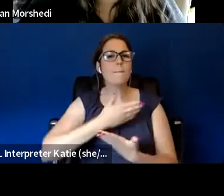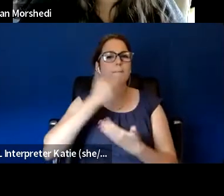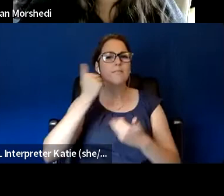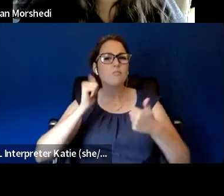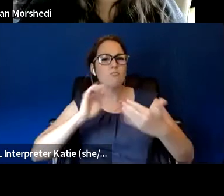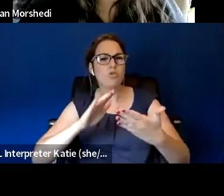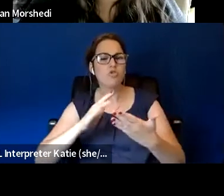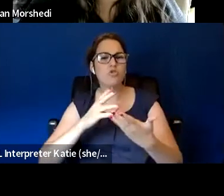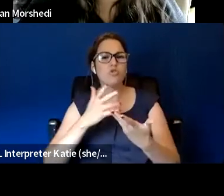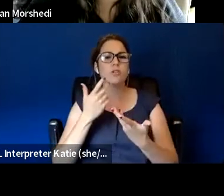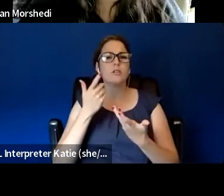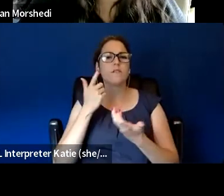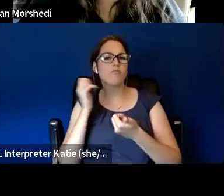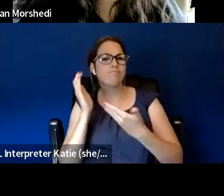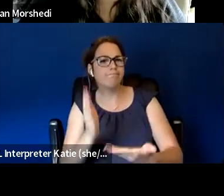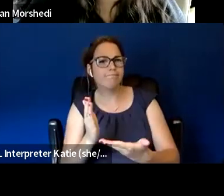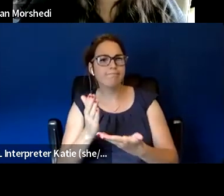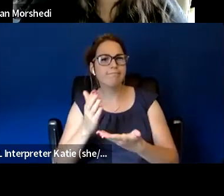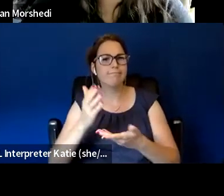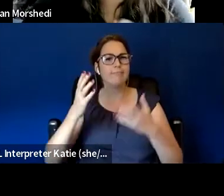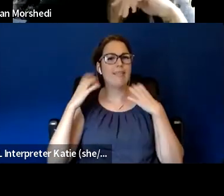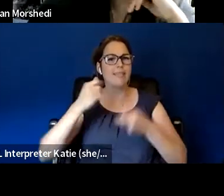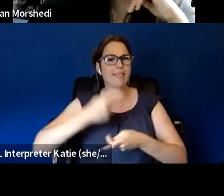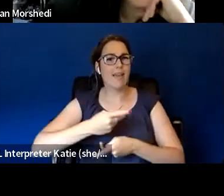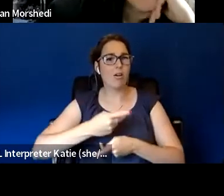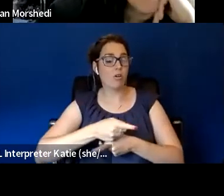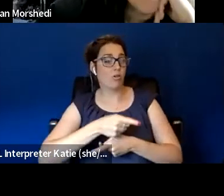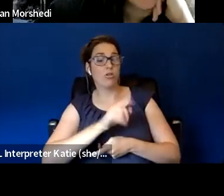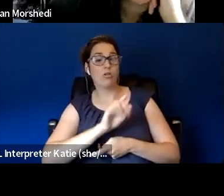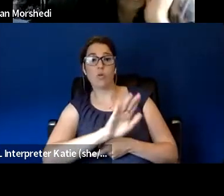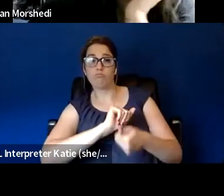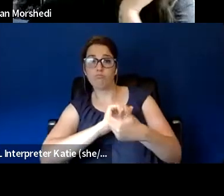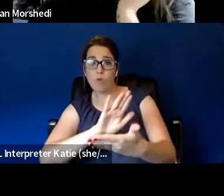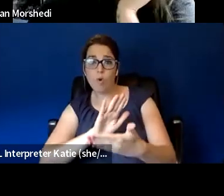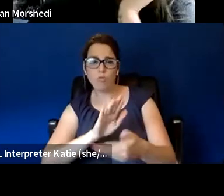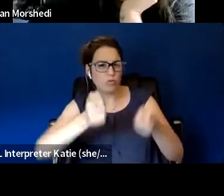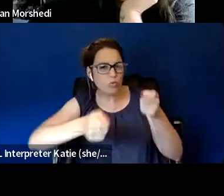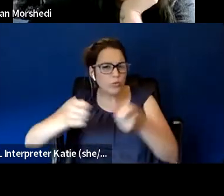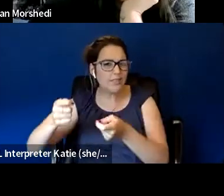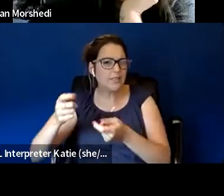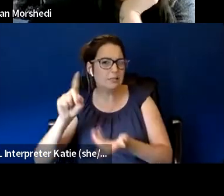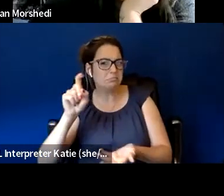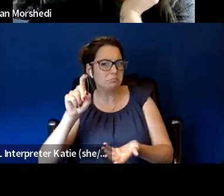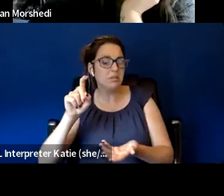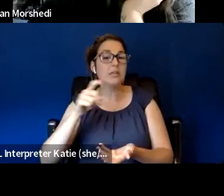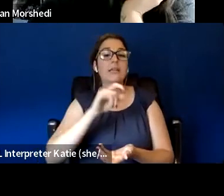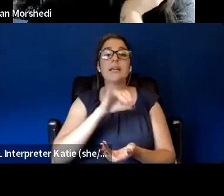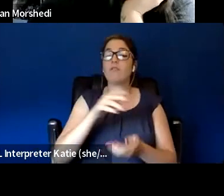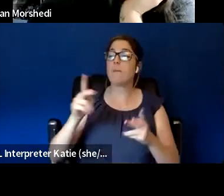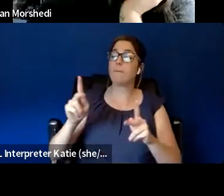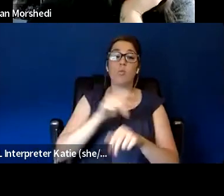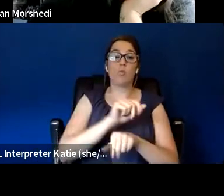of healthcare that you tweak or change when you're delivering care to people living in unsheltered environments?